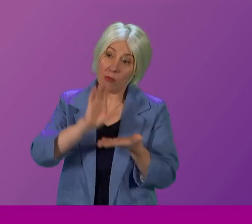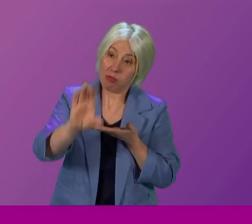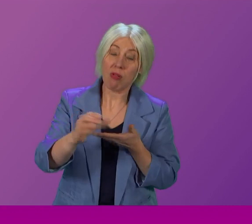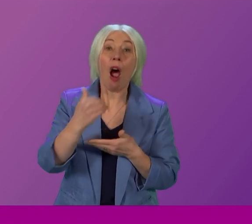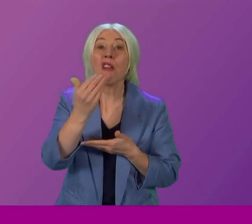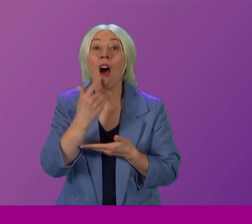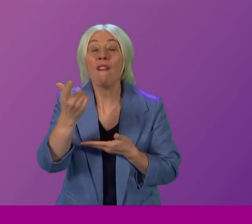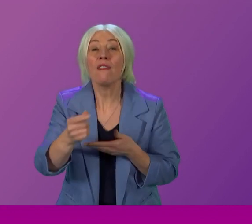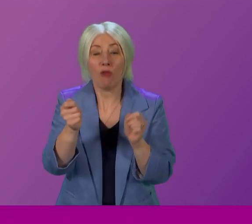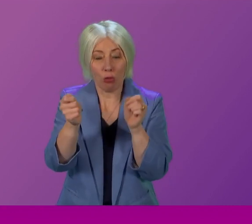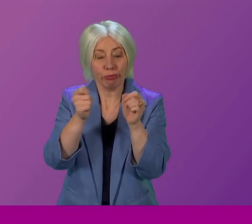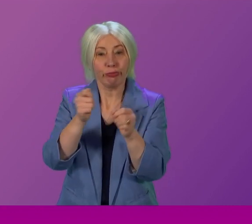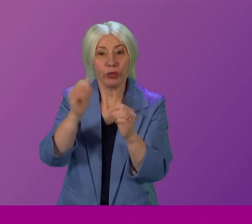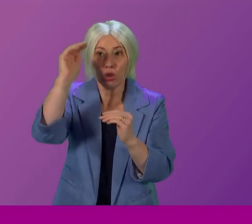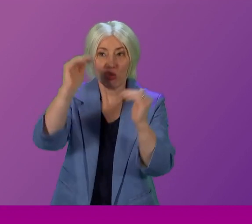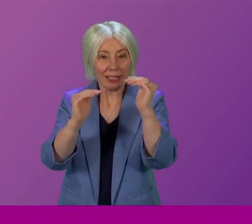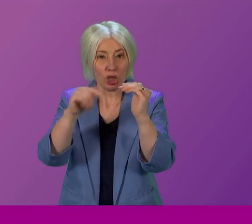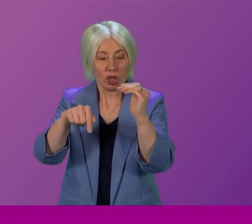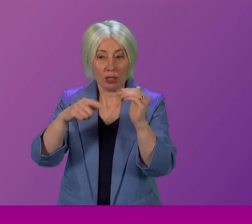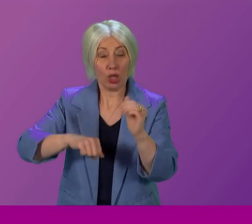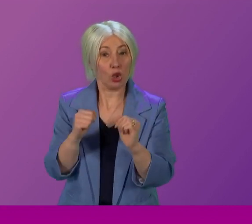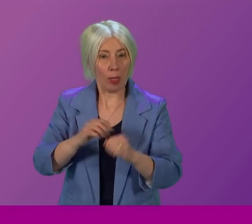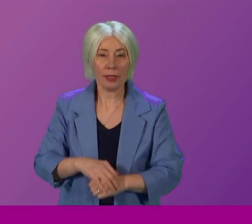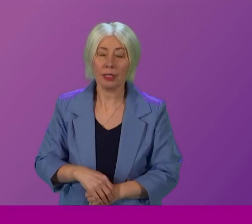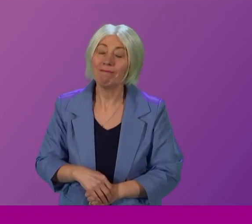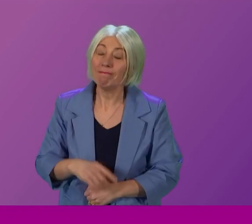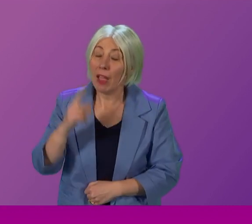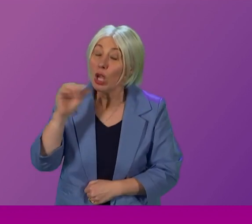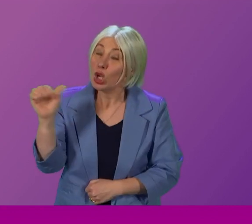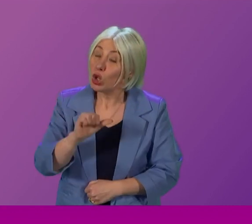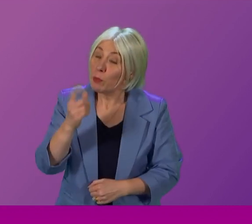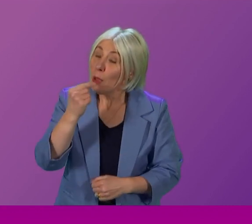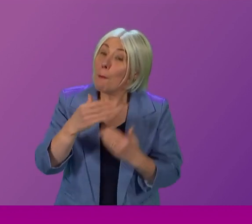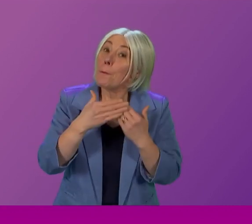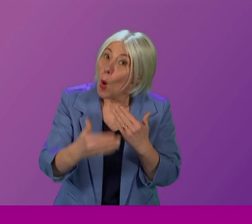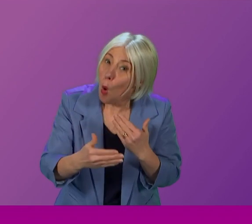I certainly think that more could be done. The energy profit levy investment allowance does not